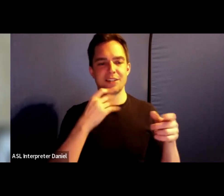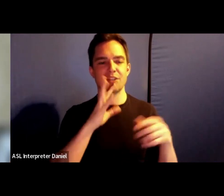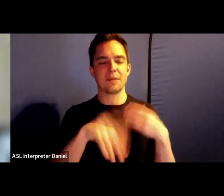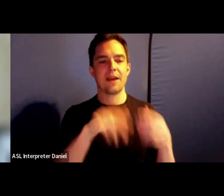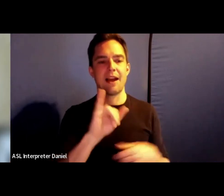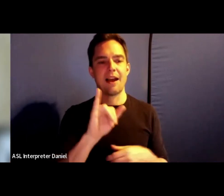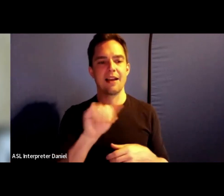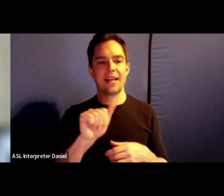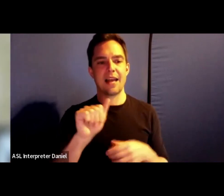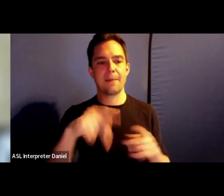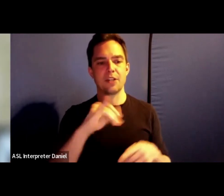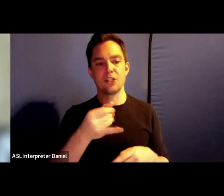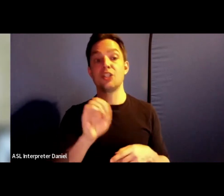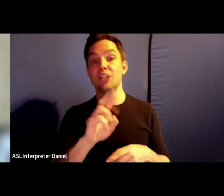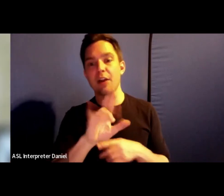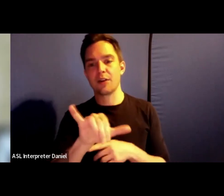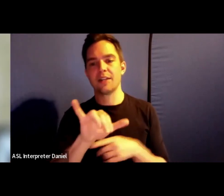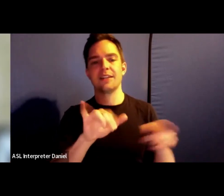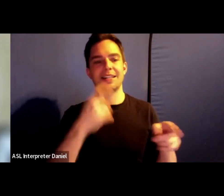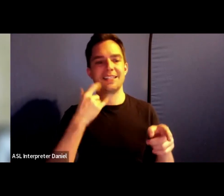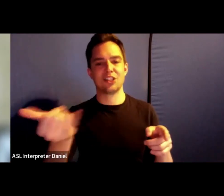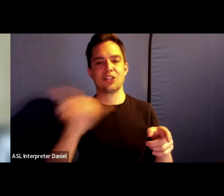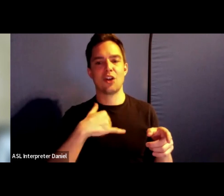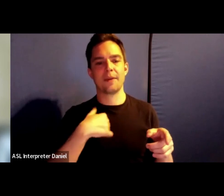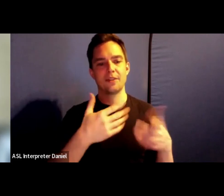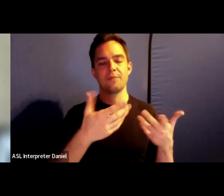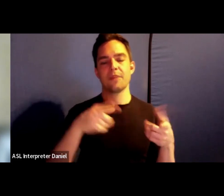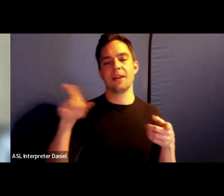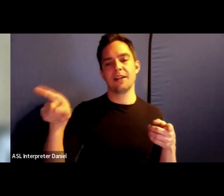and he just called me. Oh, he must have, we must be on the